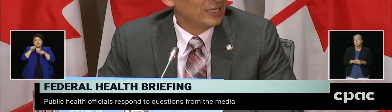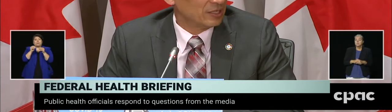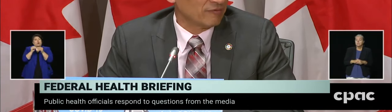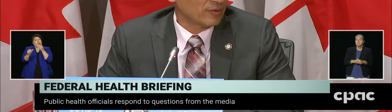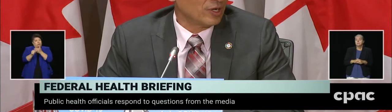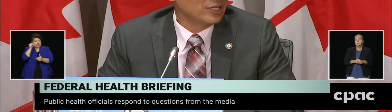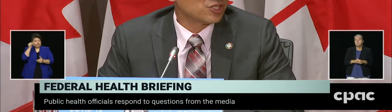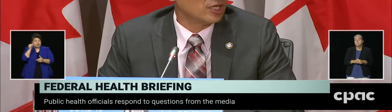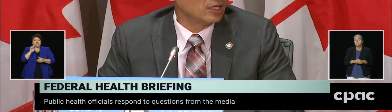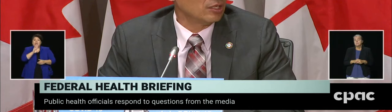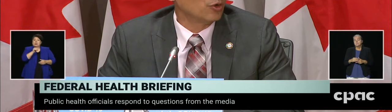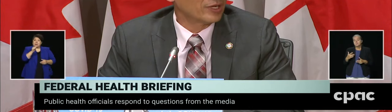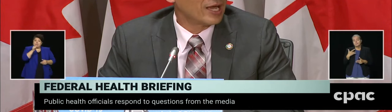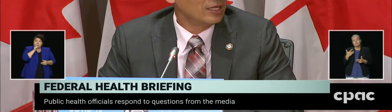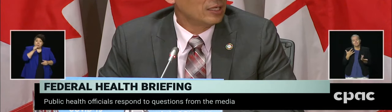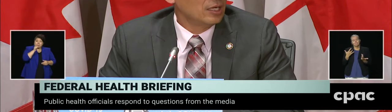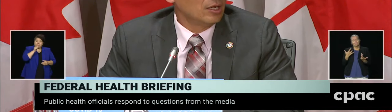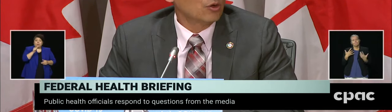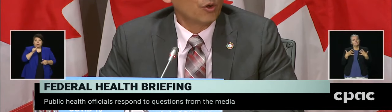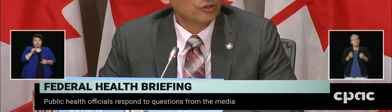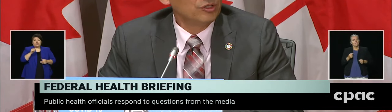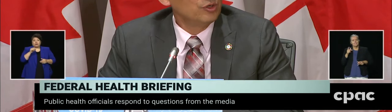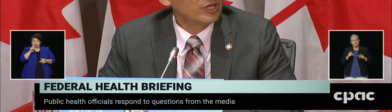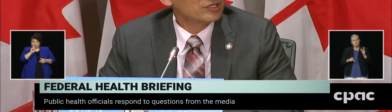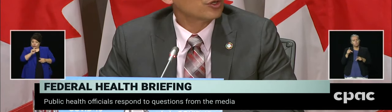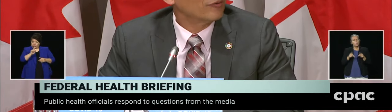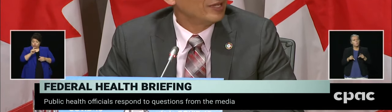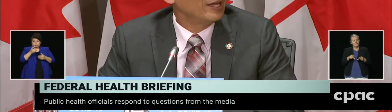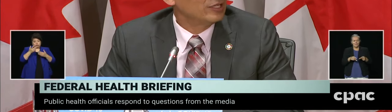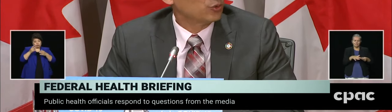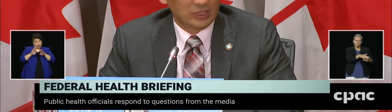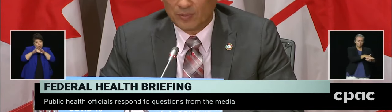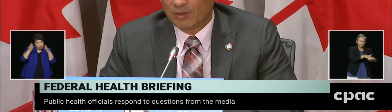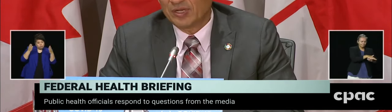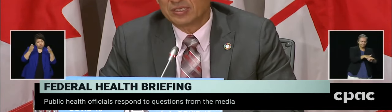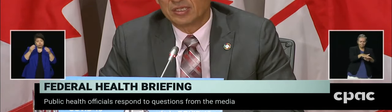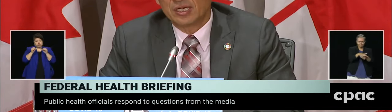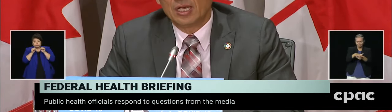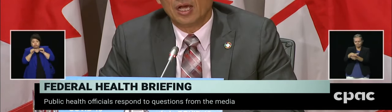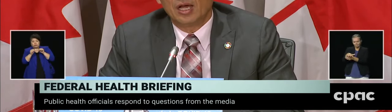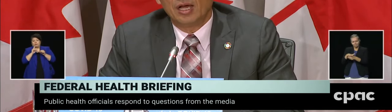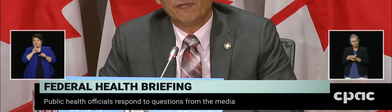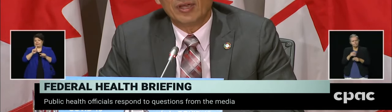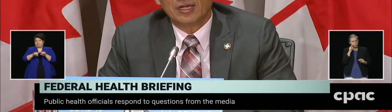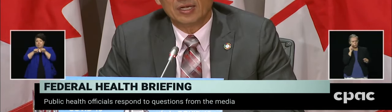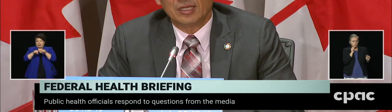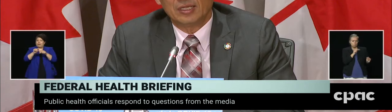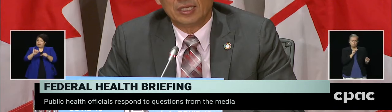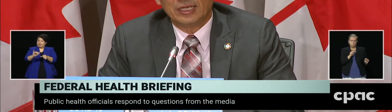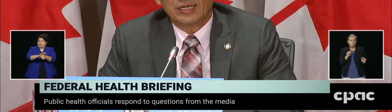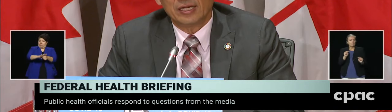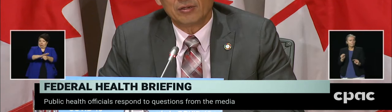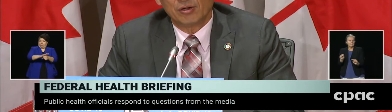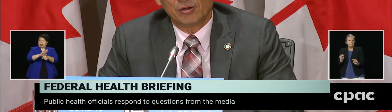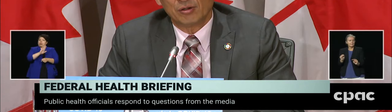AS TO BARS AND RESTAURANTS BEING OPEN, I THINK PUBLIC HEALTH